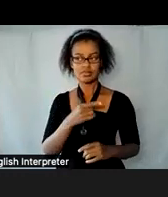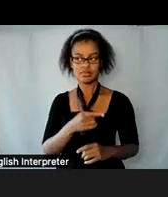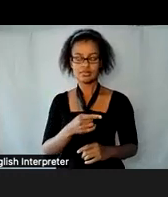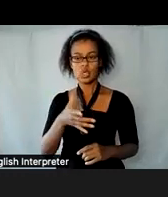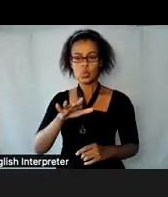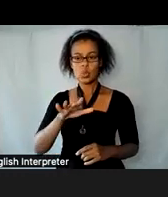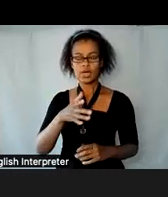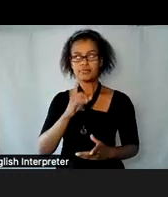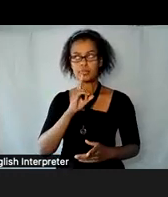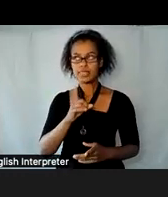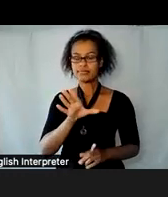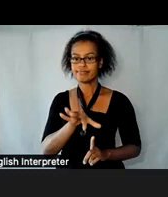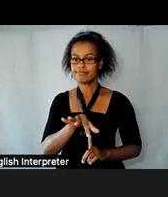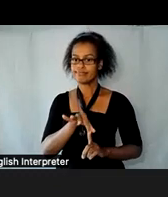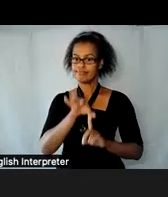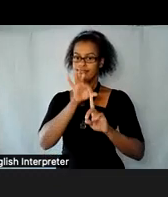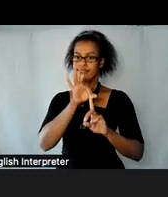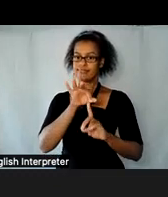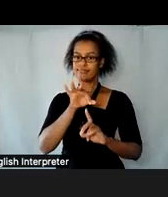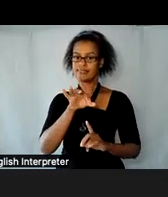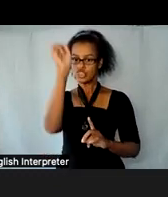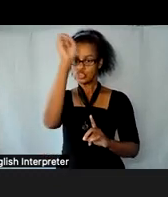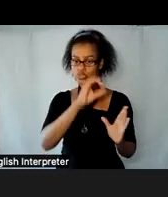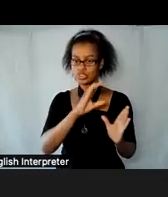strategic program with many partners.